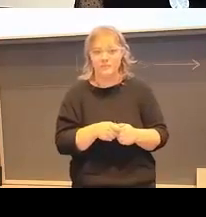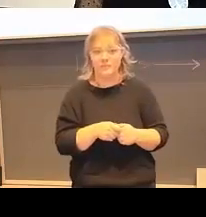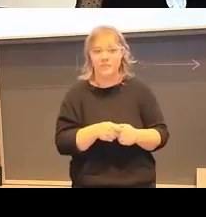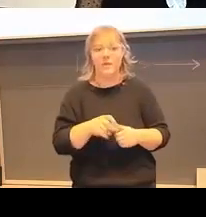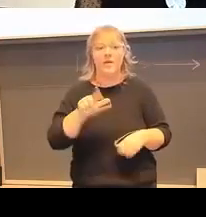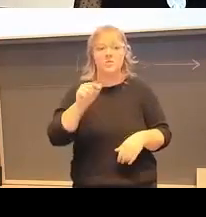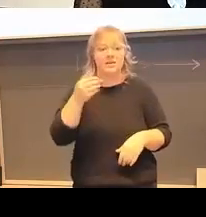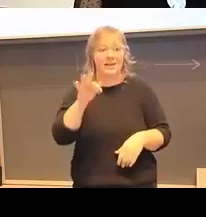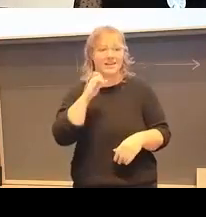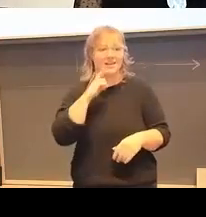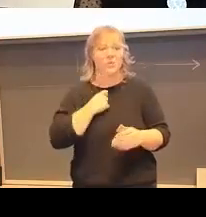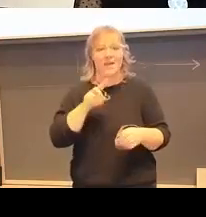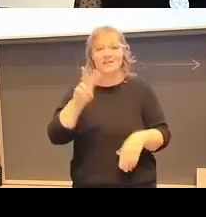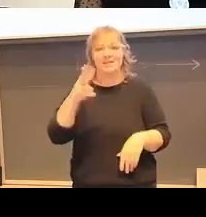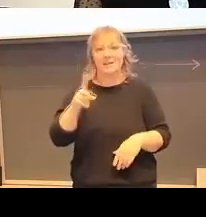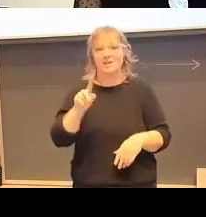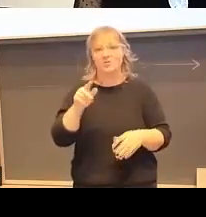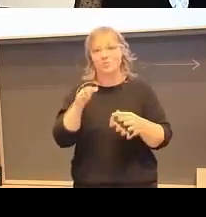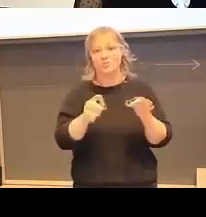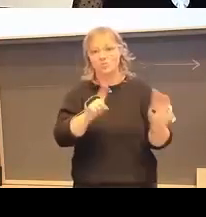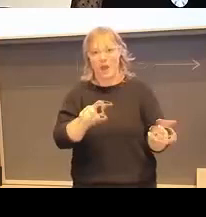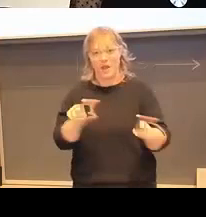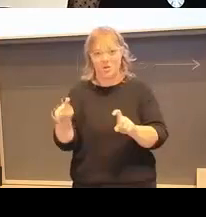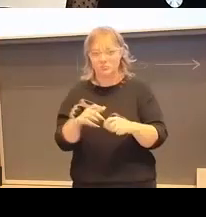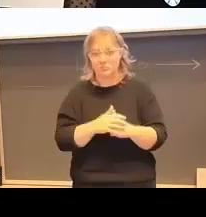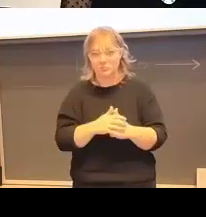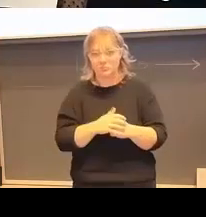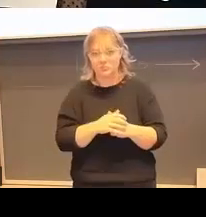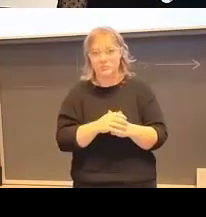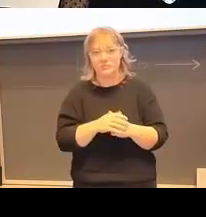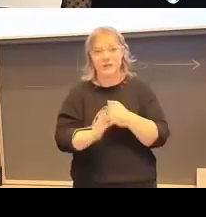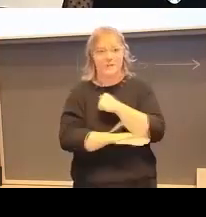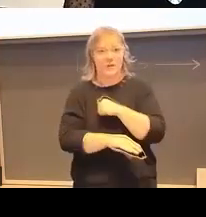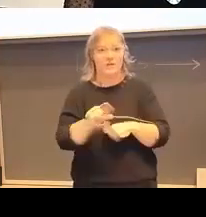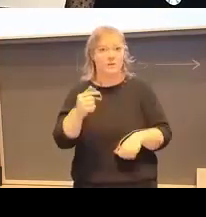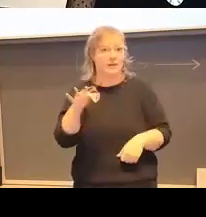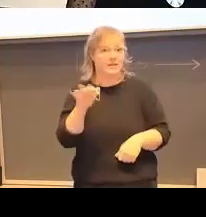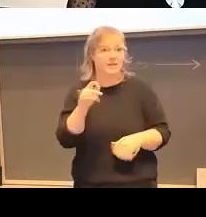specifically to surgical education Specialties and in Fall of 2019 programs were randomized and